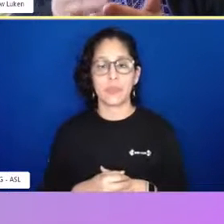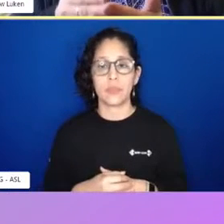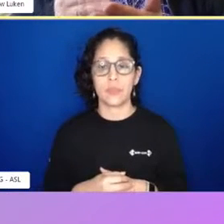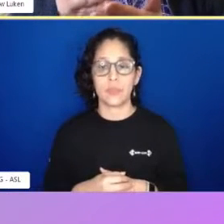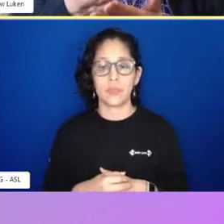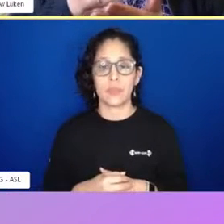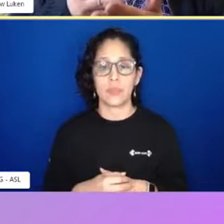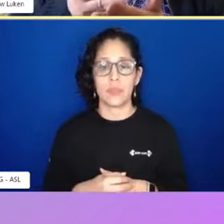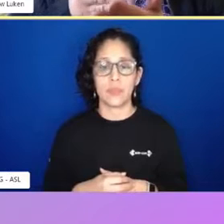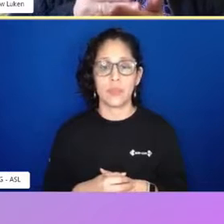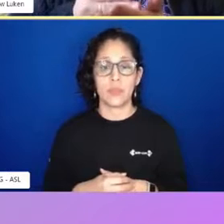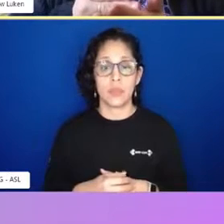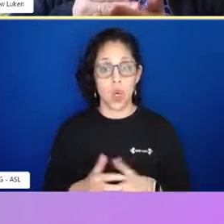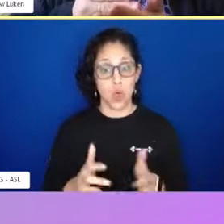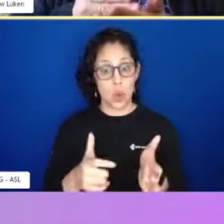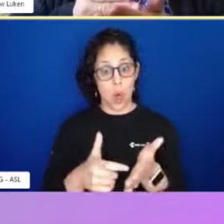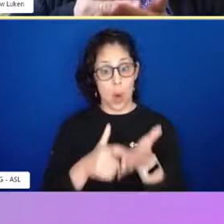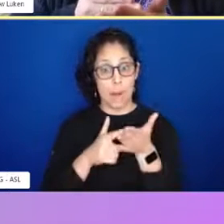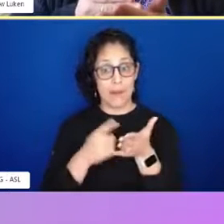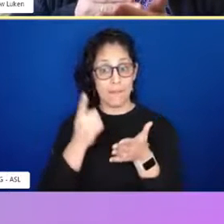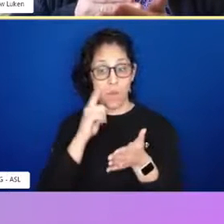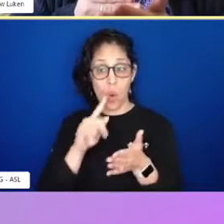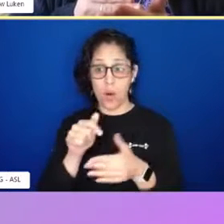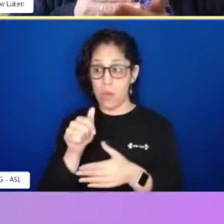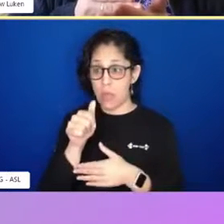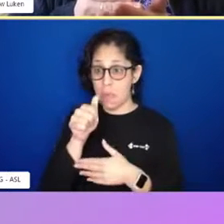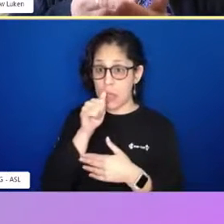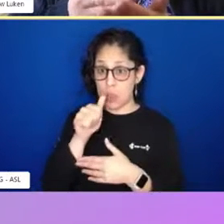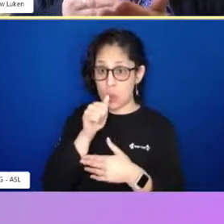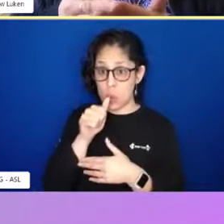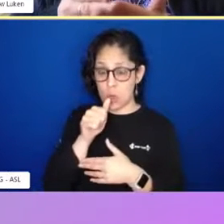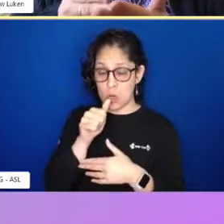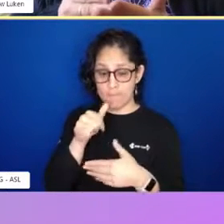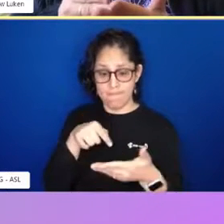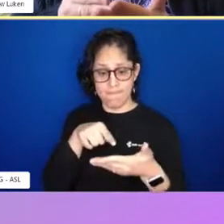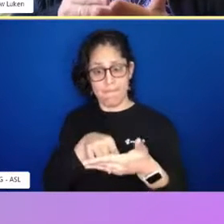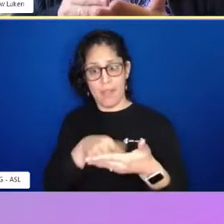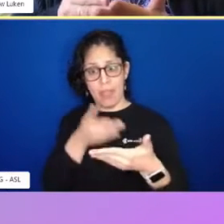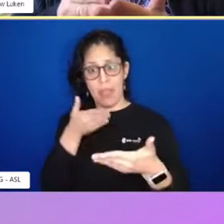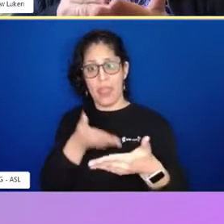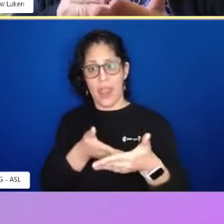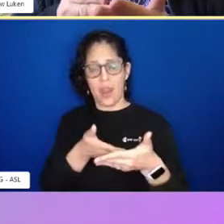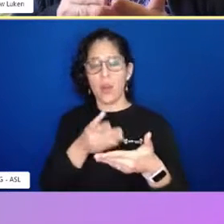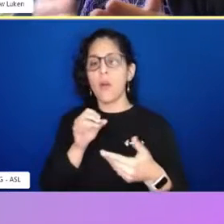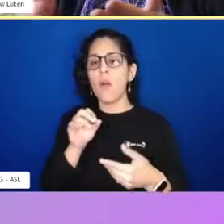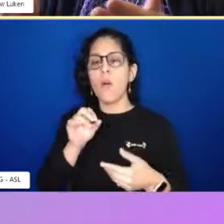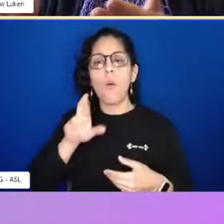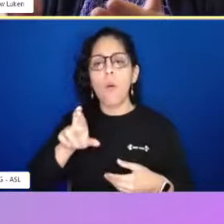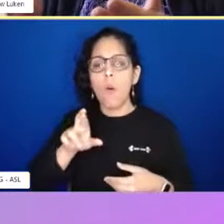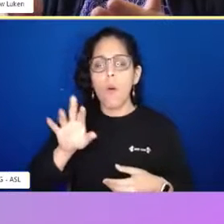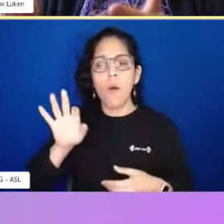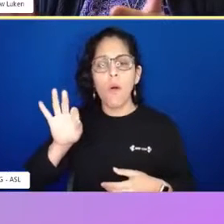particular product? Do you put the requirements of the password creation up front in